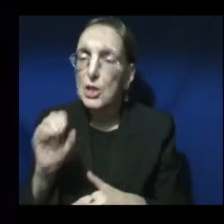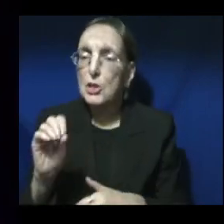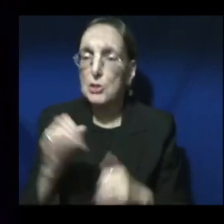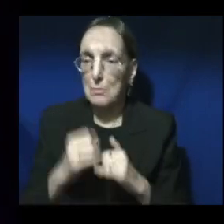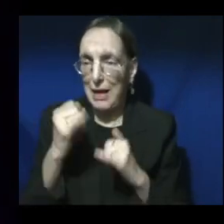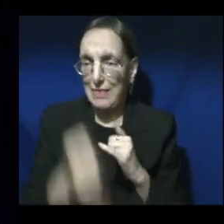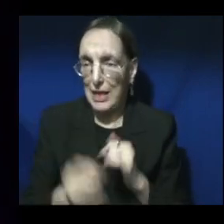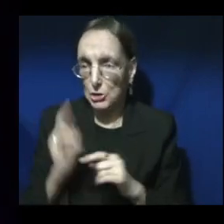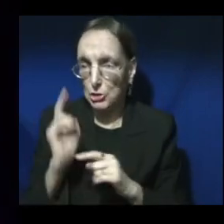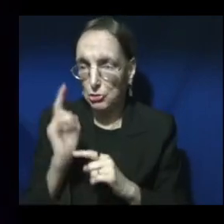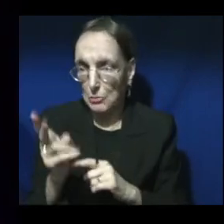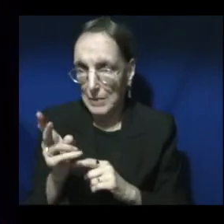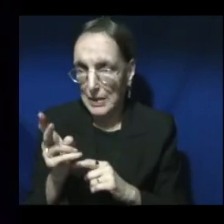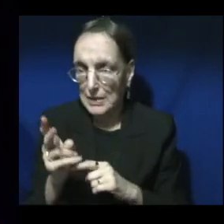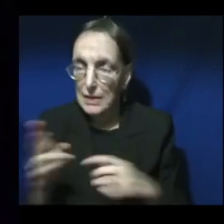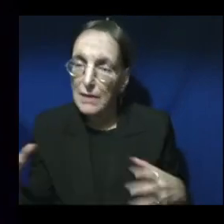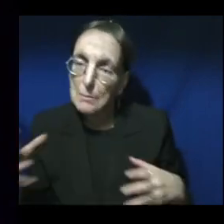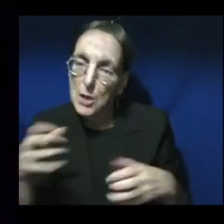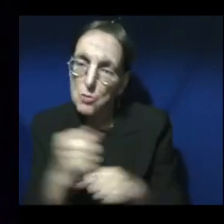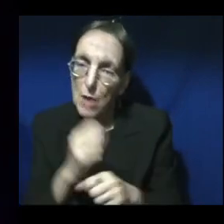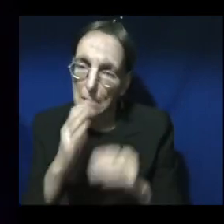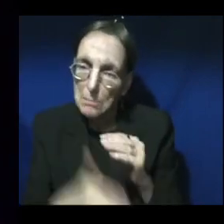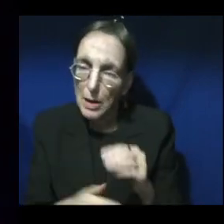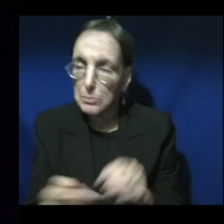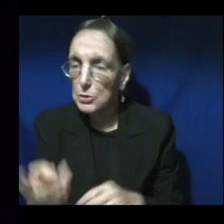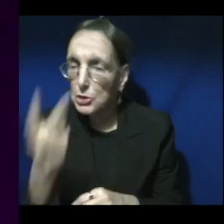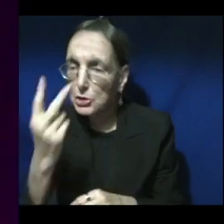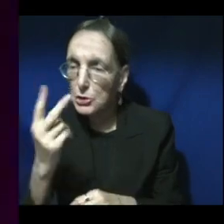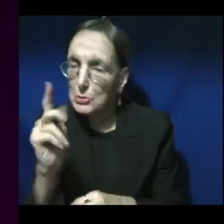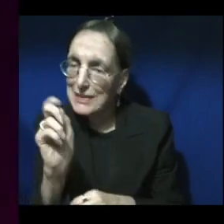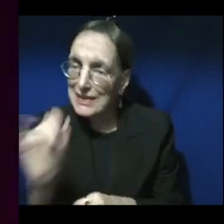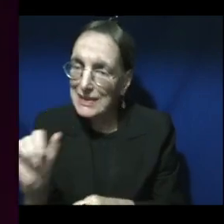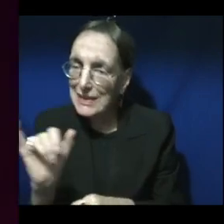just wrap up. Two key questions, or next steps, I’d say, from this talk. I know you have a great